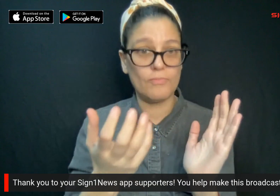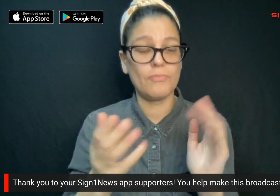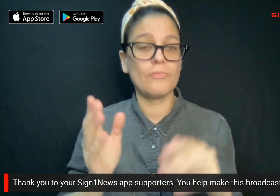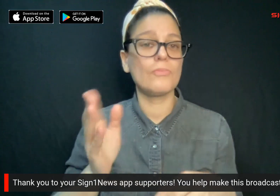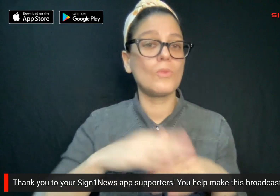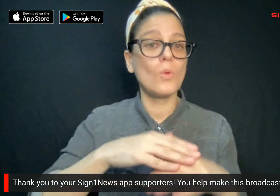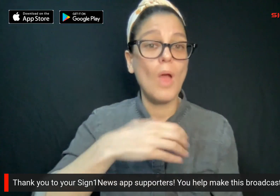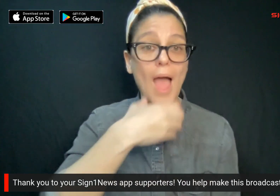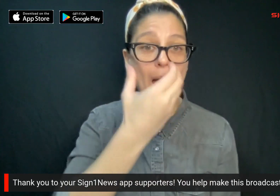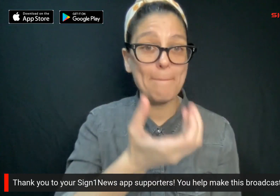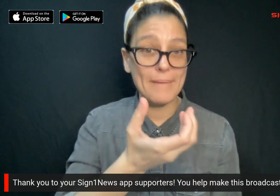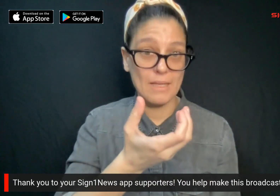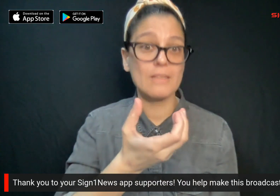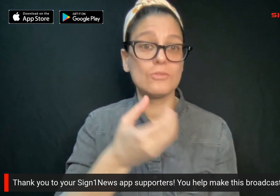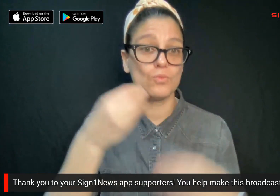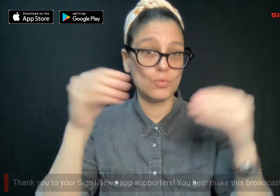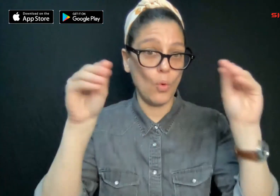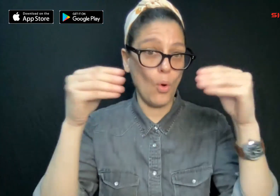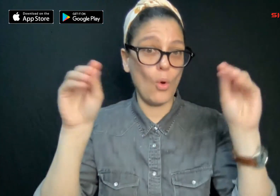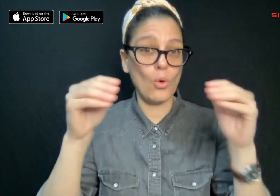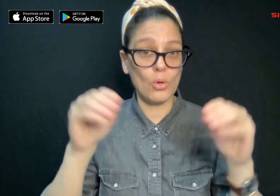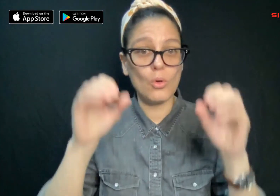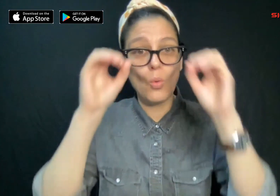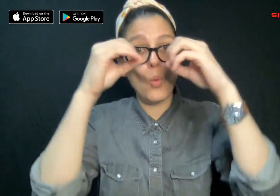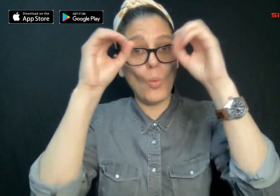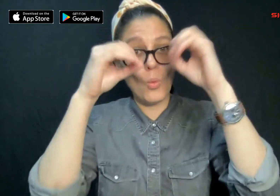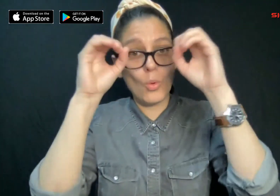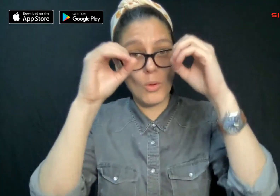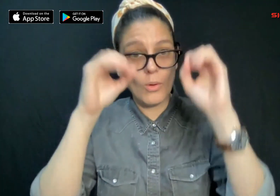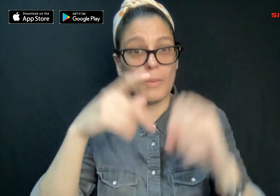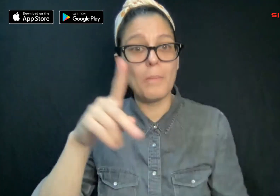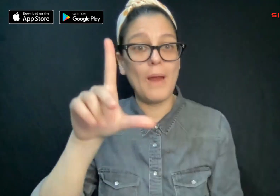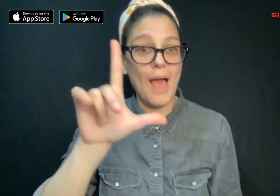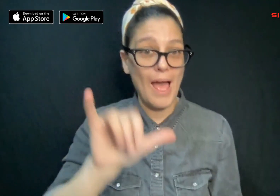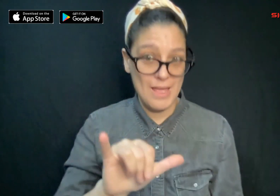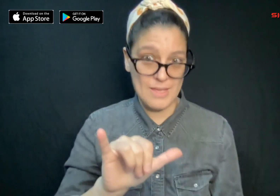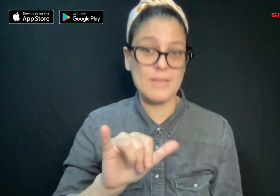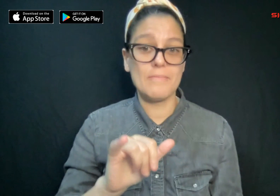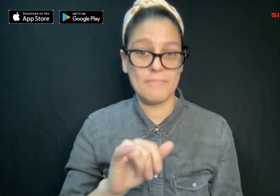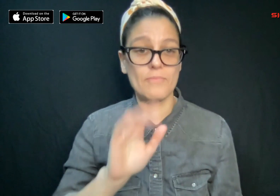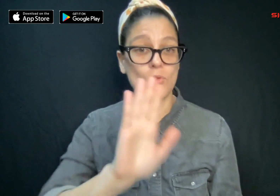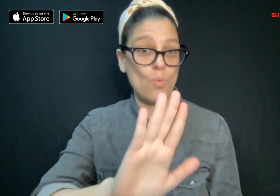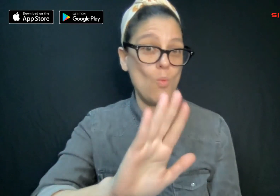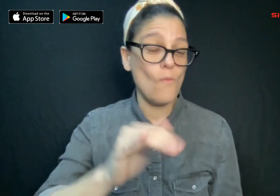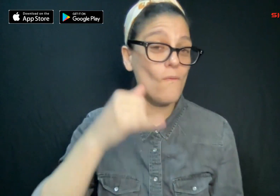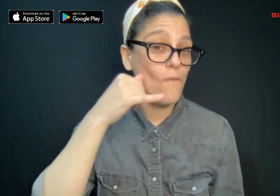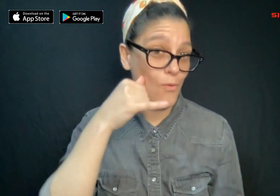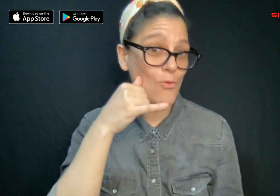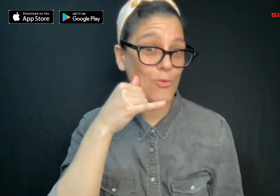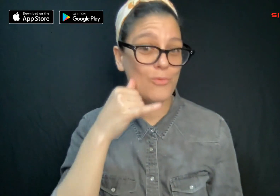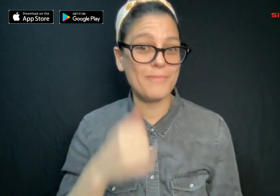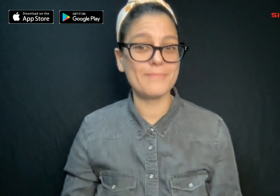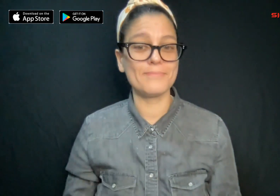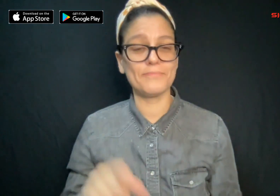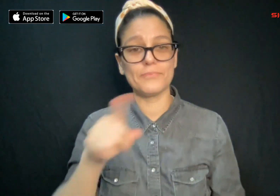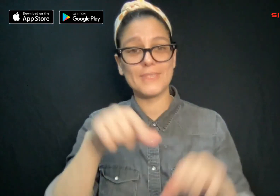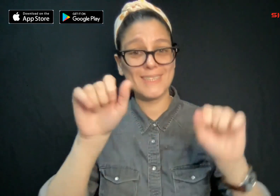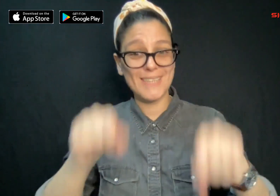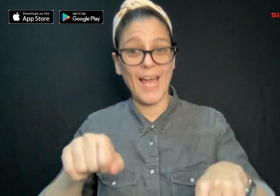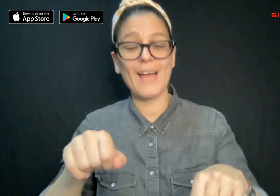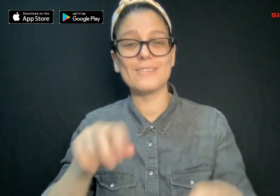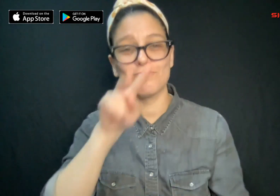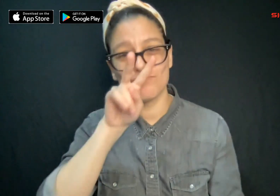Sign1News app by heading to the app store or Google play store on your smart phone and